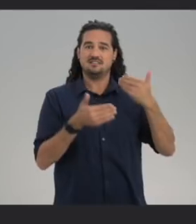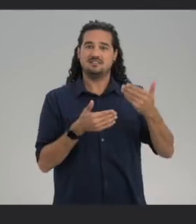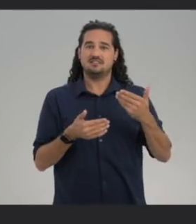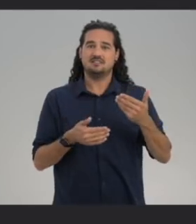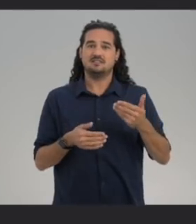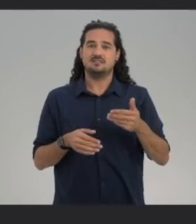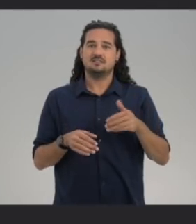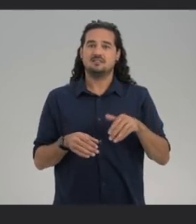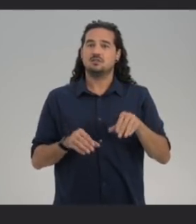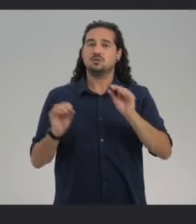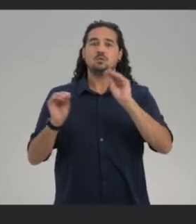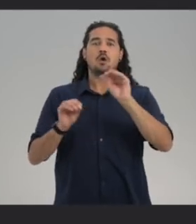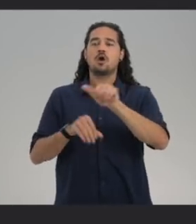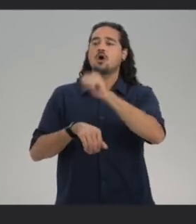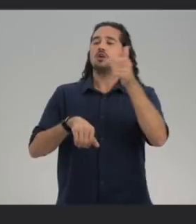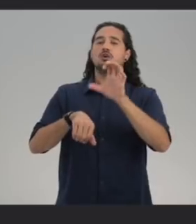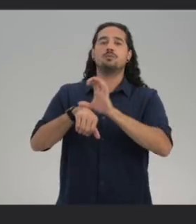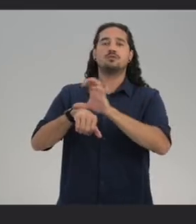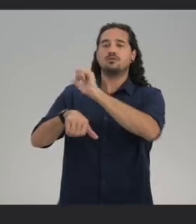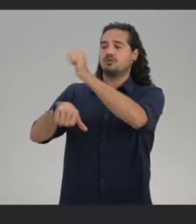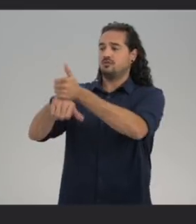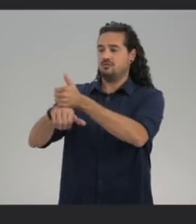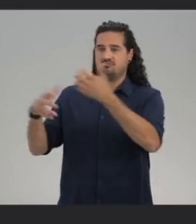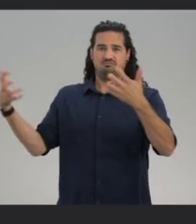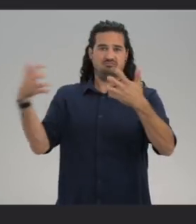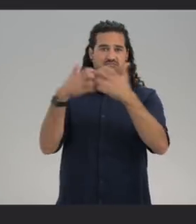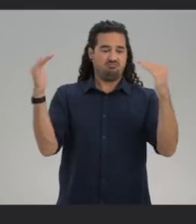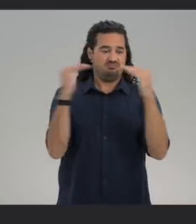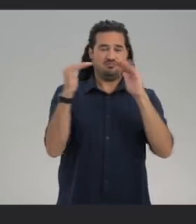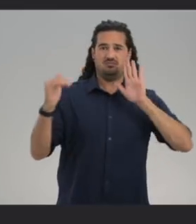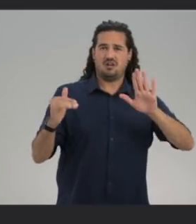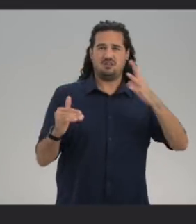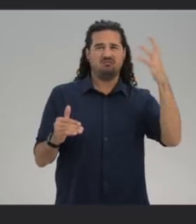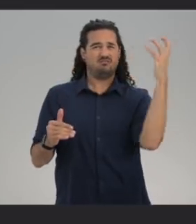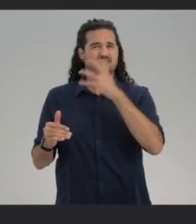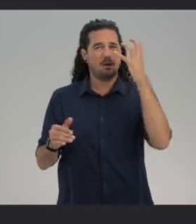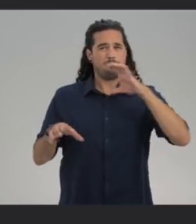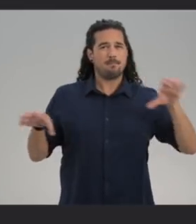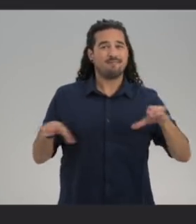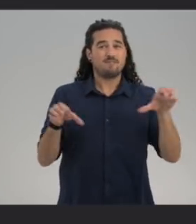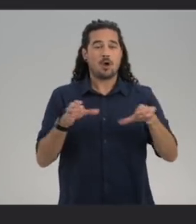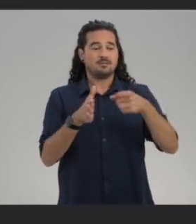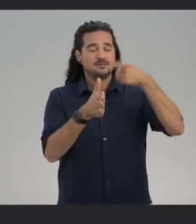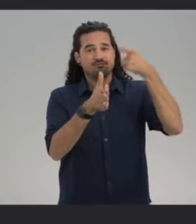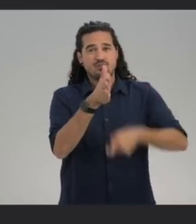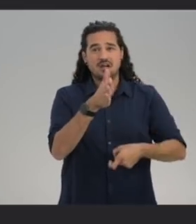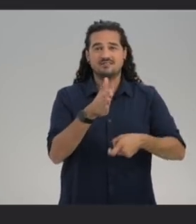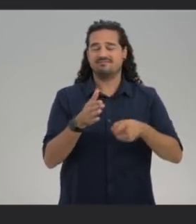No other desktop combines such breathtaking performance with such an affordable price.